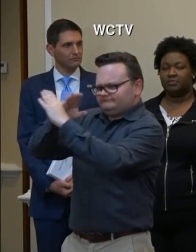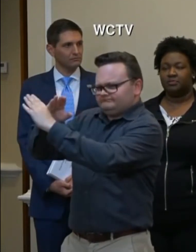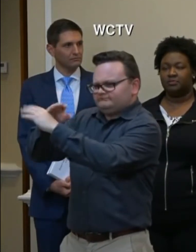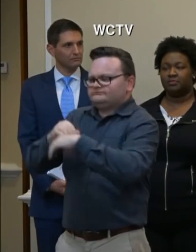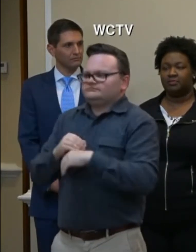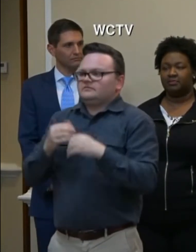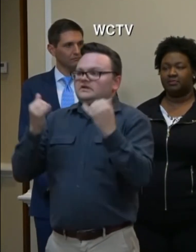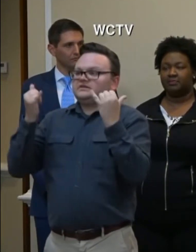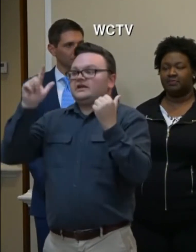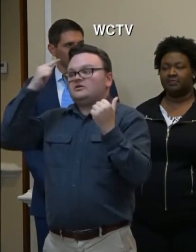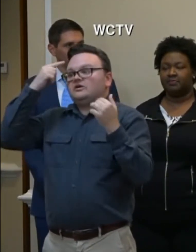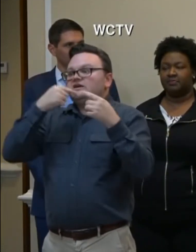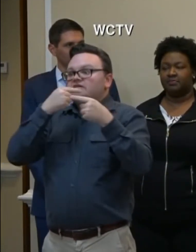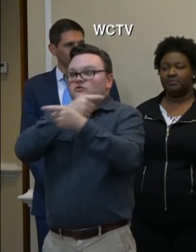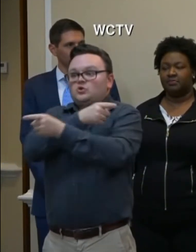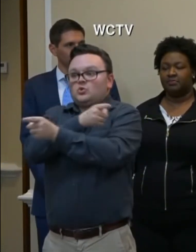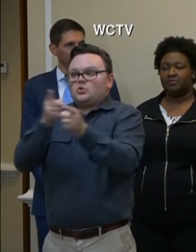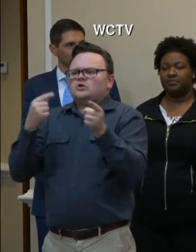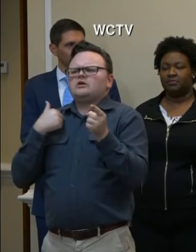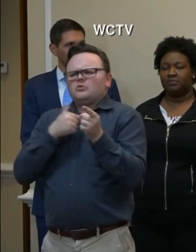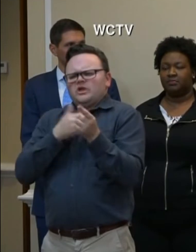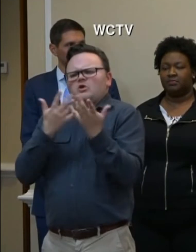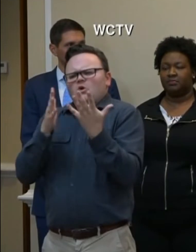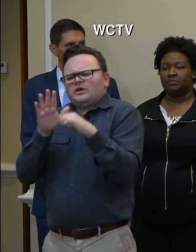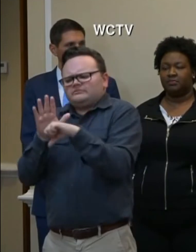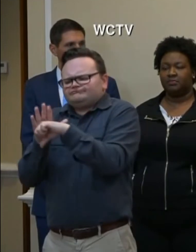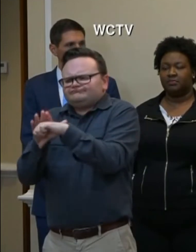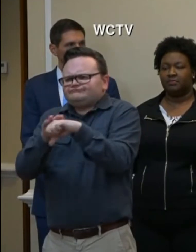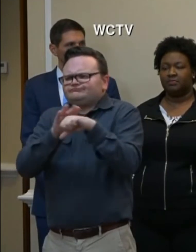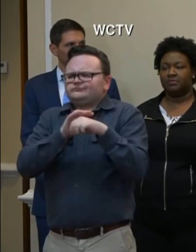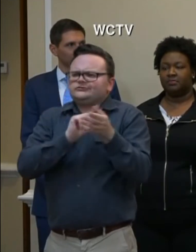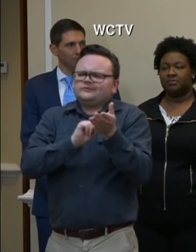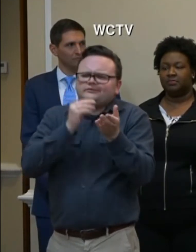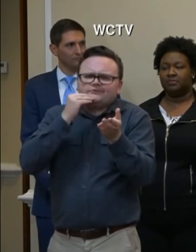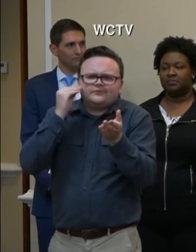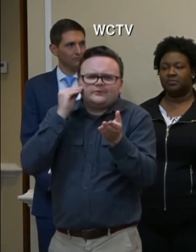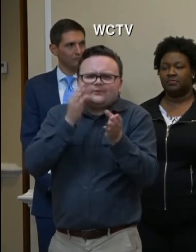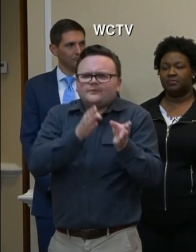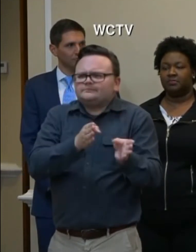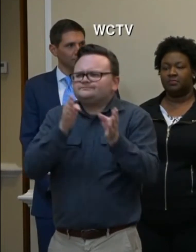we have already asked nursing homes assisted living facilities and other